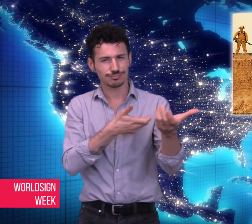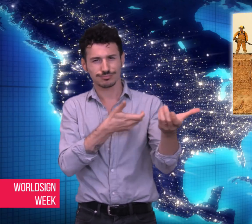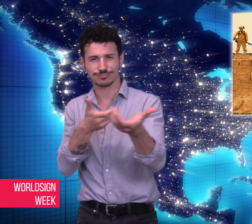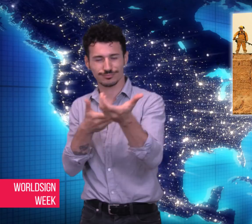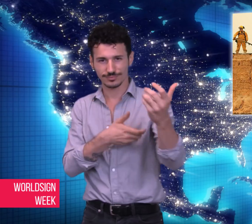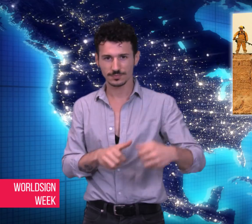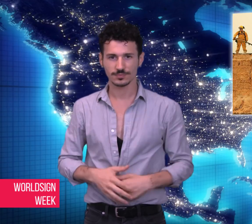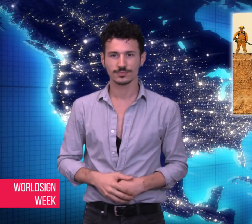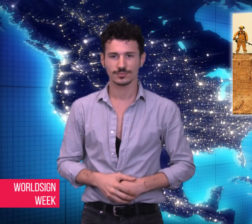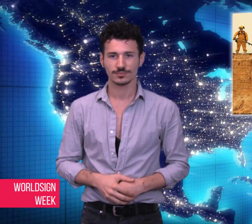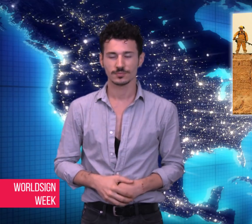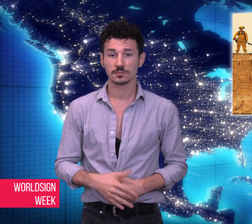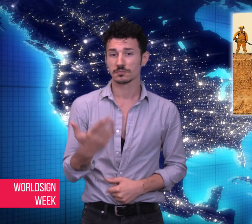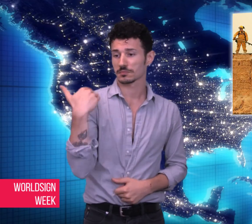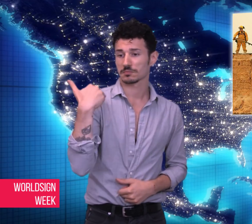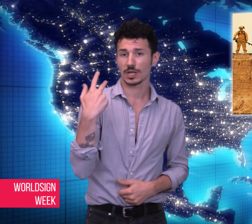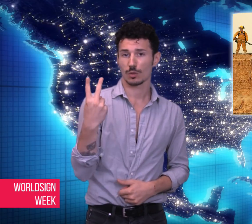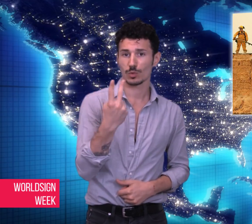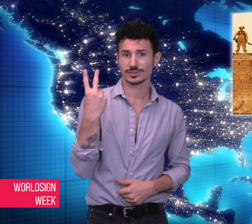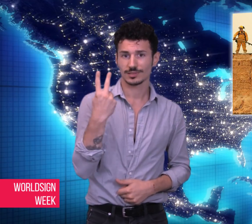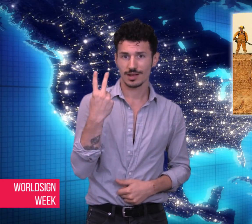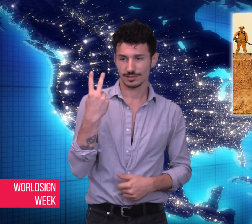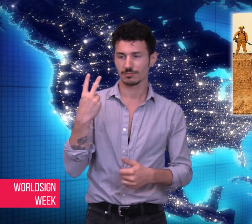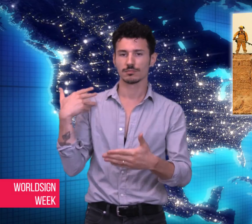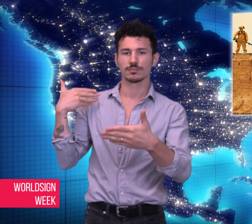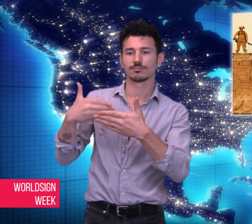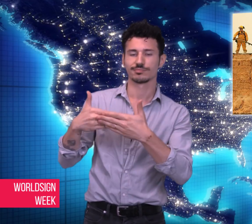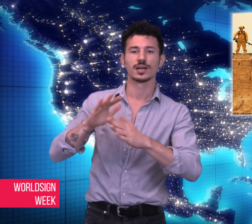Protection spokesperson. Over 455